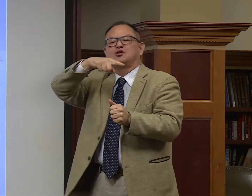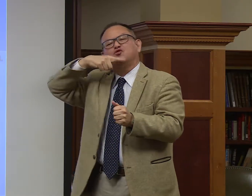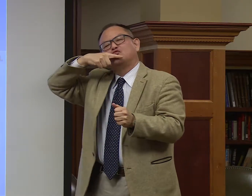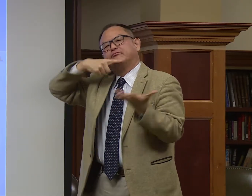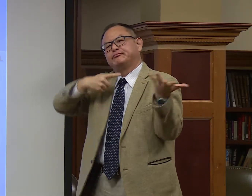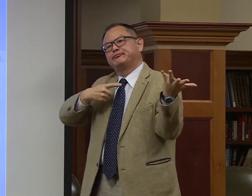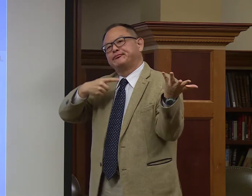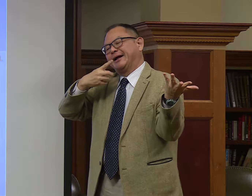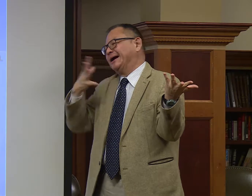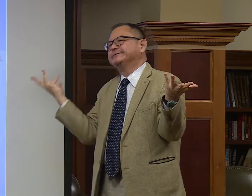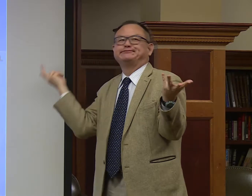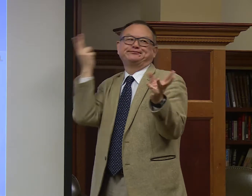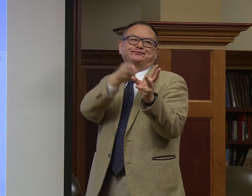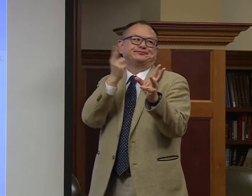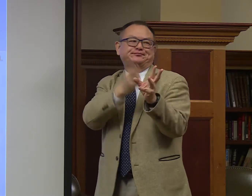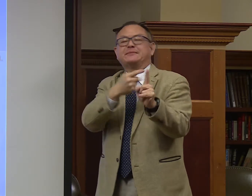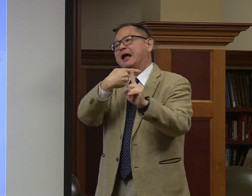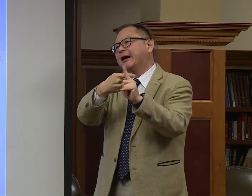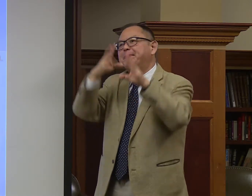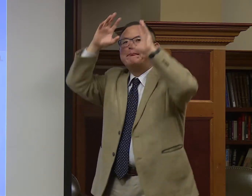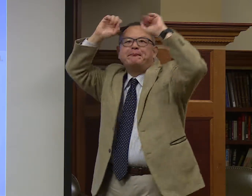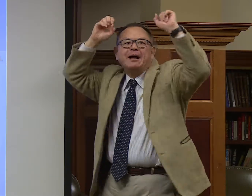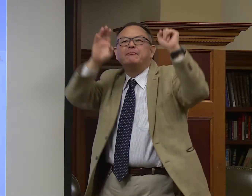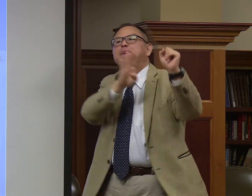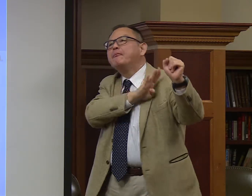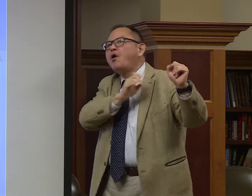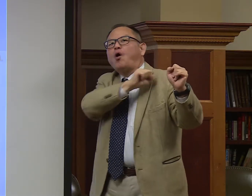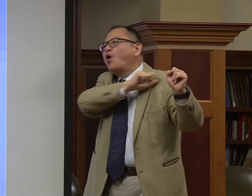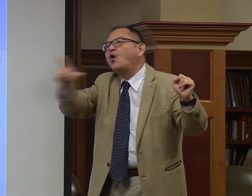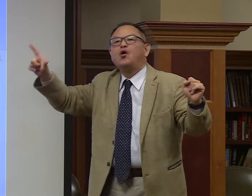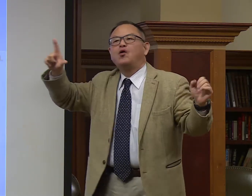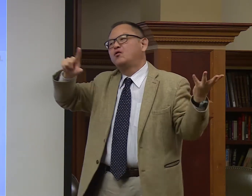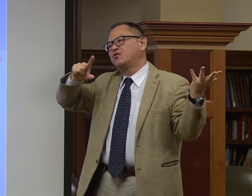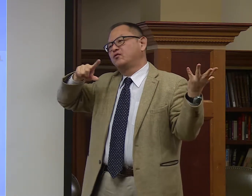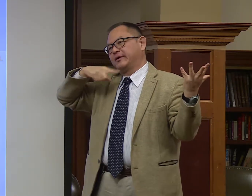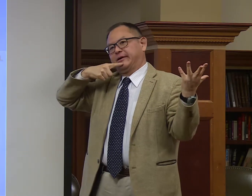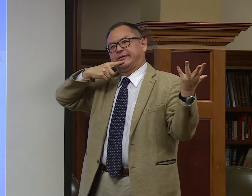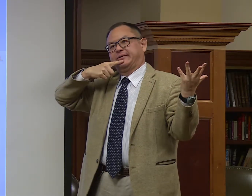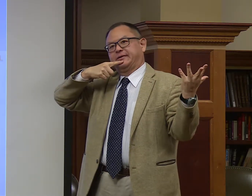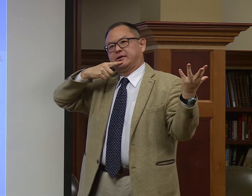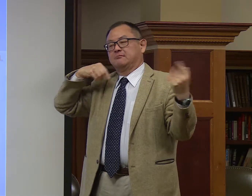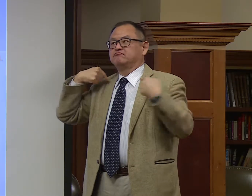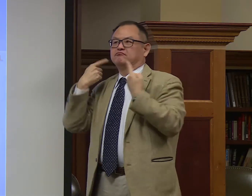Most of those on the board or the committee have been hearing, but more Deaf individuals